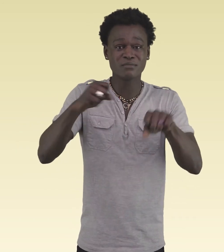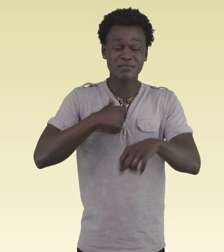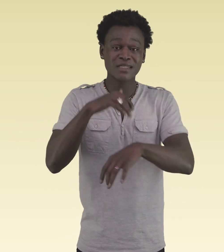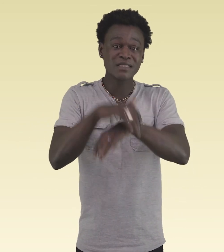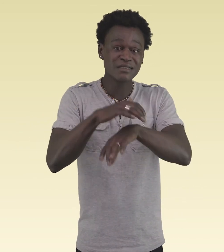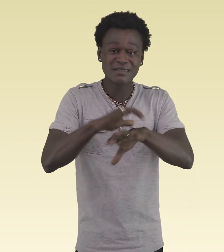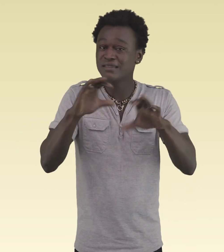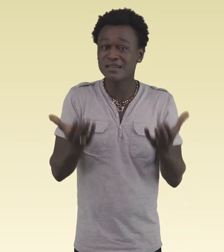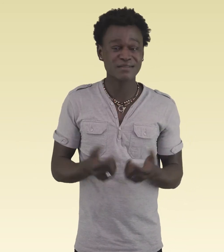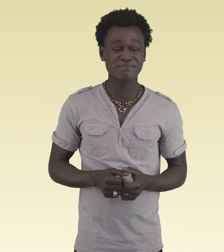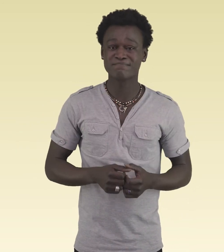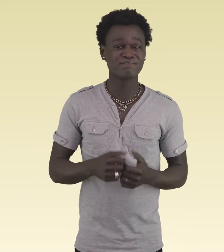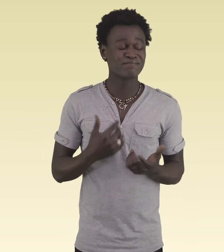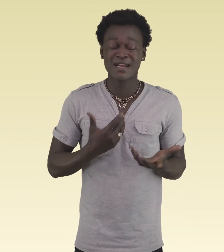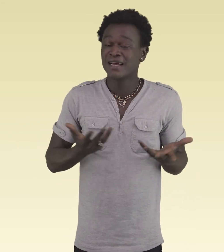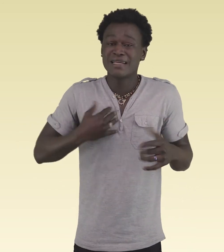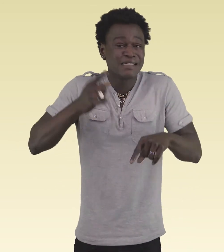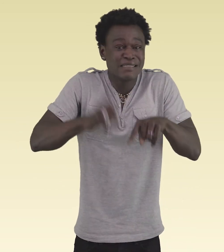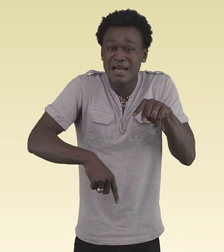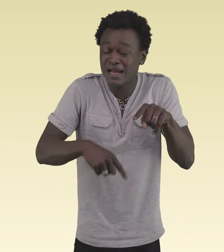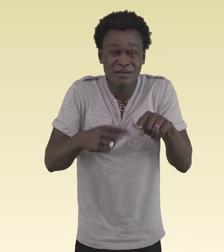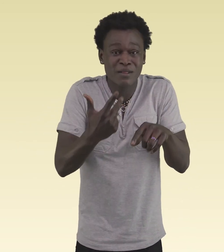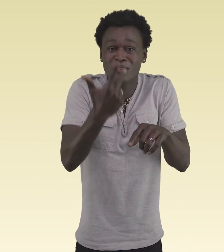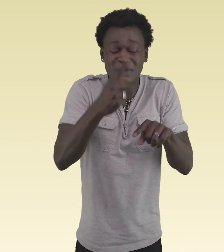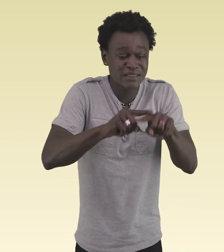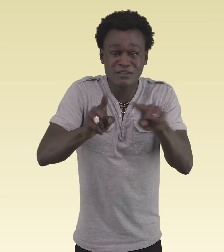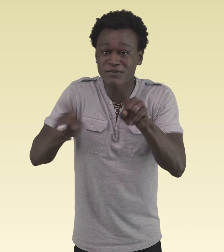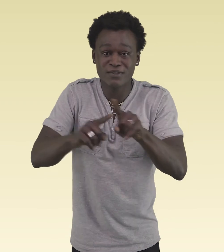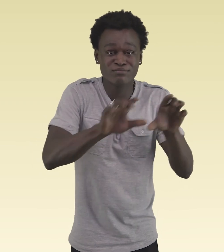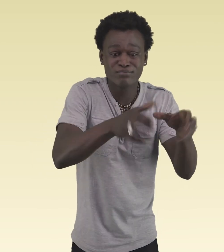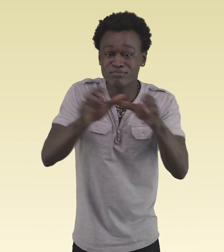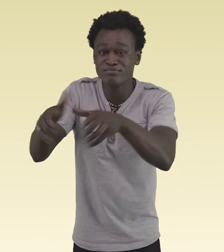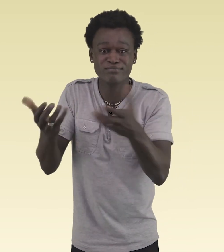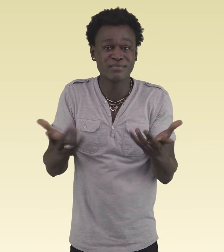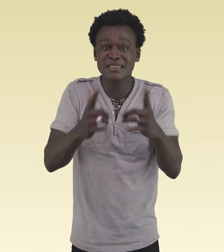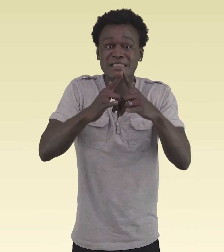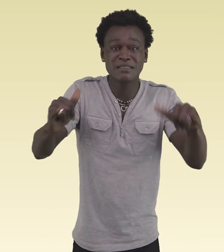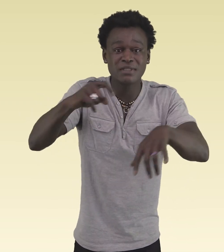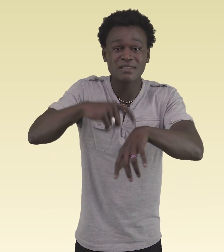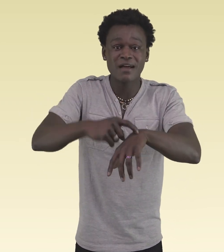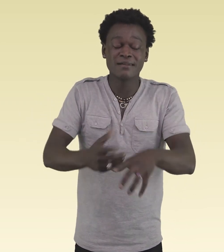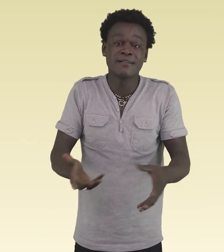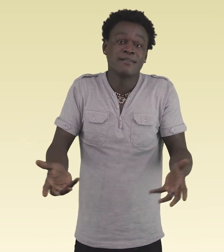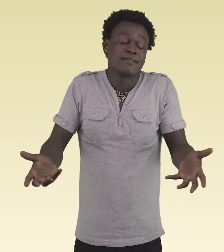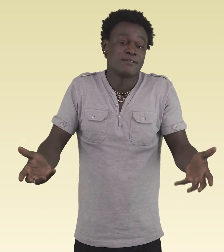and he wants me to take the English class too. I can’t be in three different places at the same time!